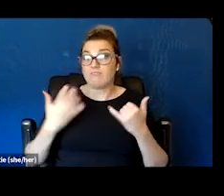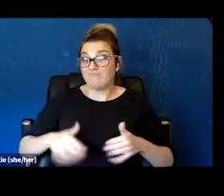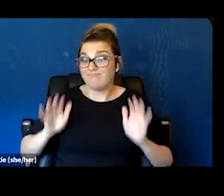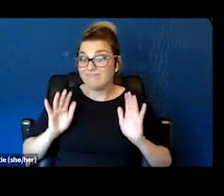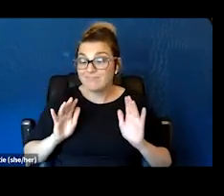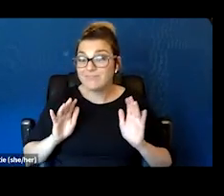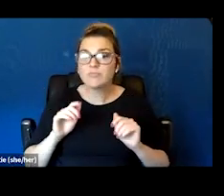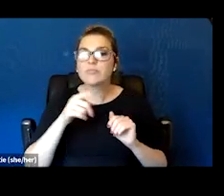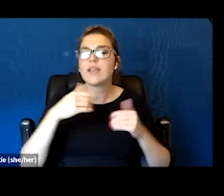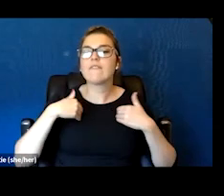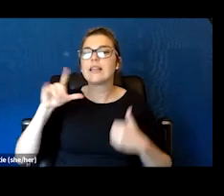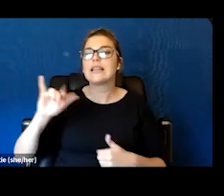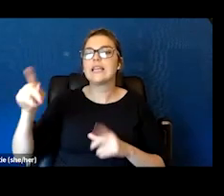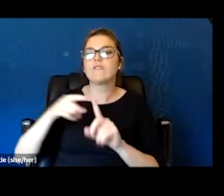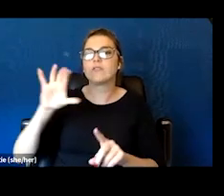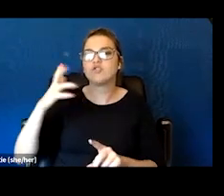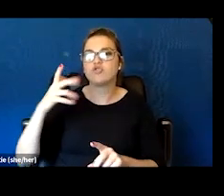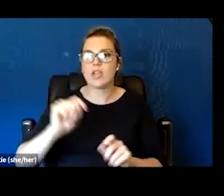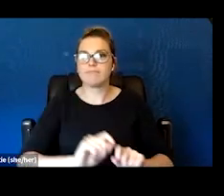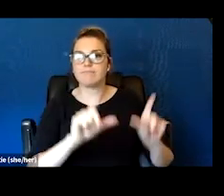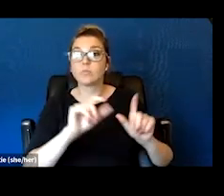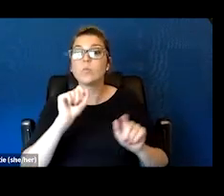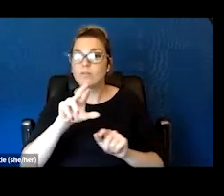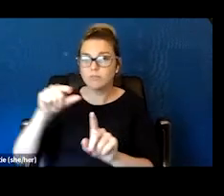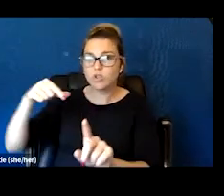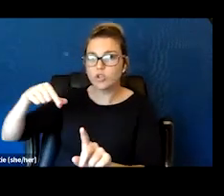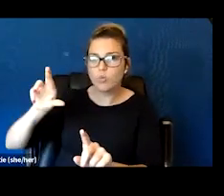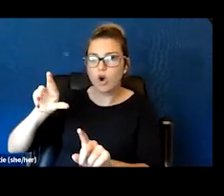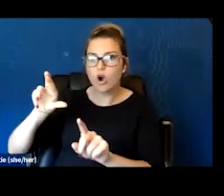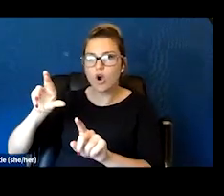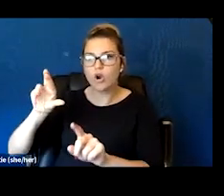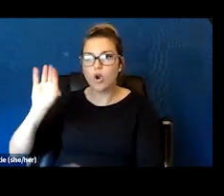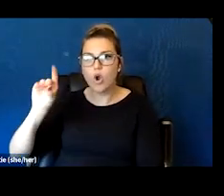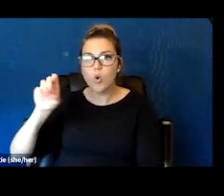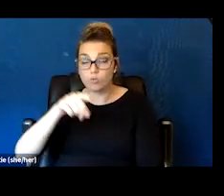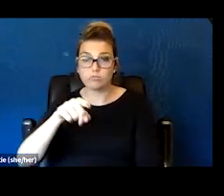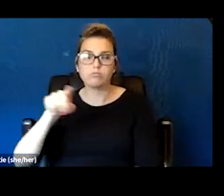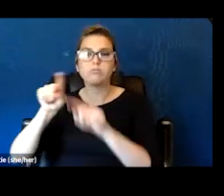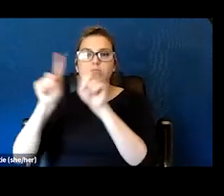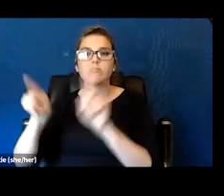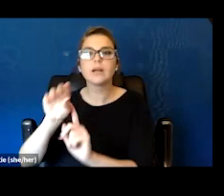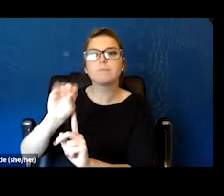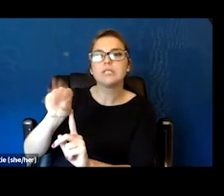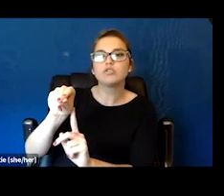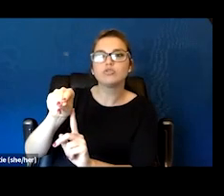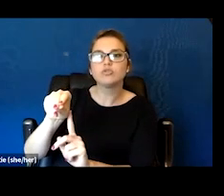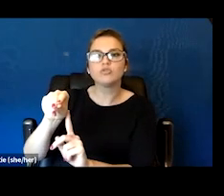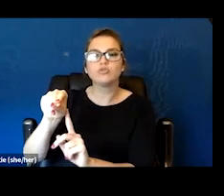there's a link in the chat and also, or if you wanna scan this QR code, if you're fancier than I am and know how to do that. Well, we'd love to hear from folks.